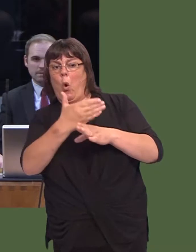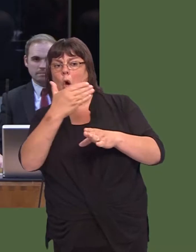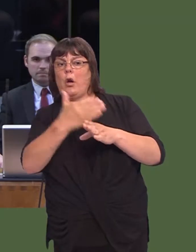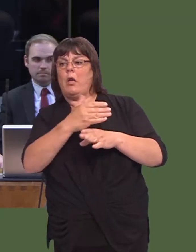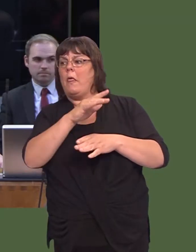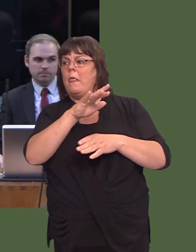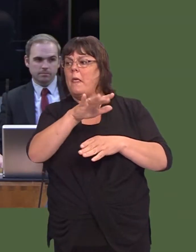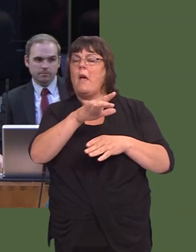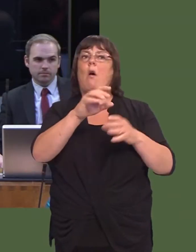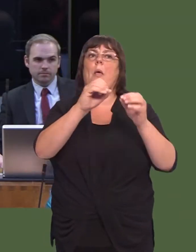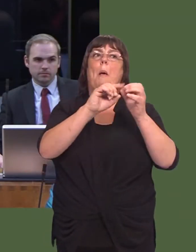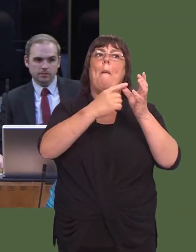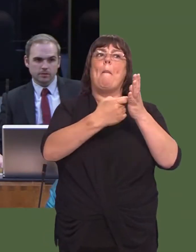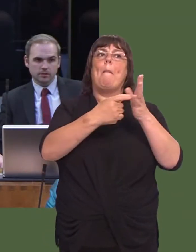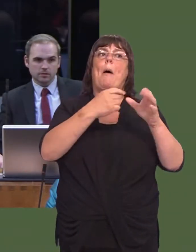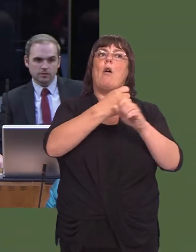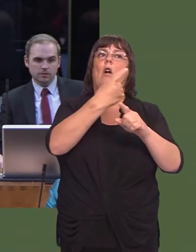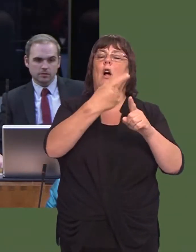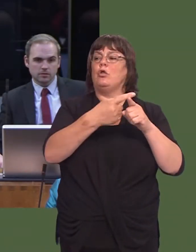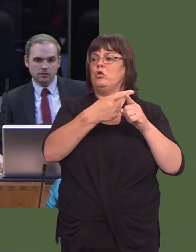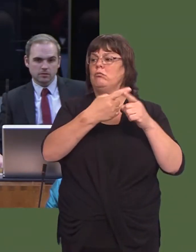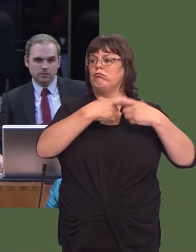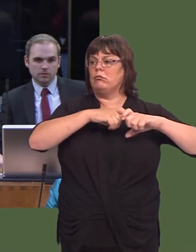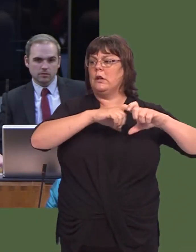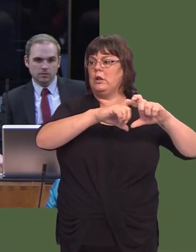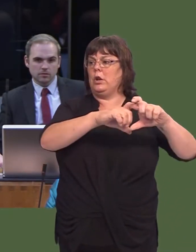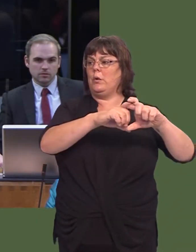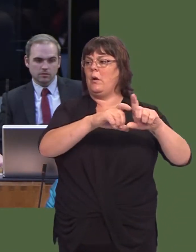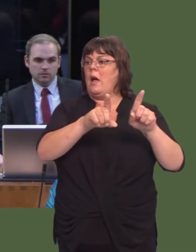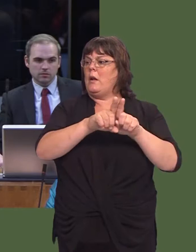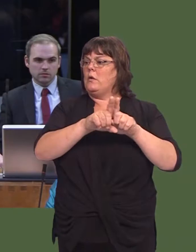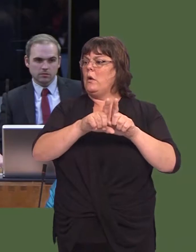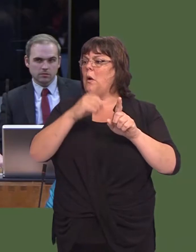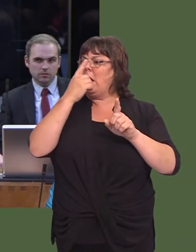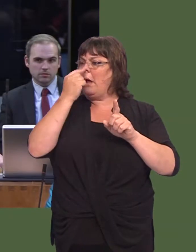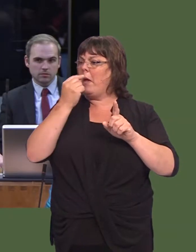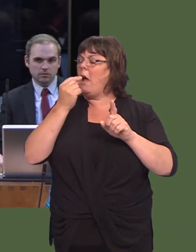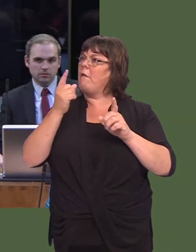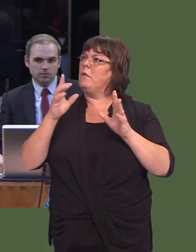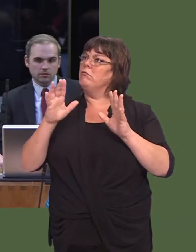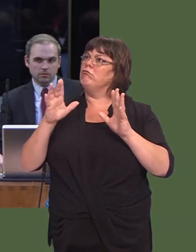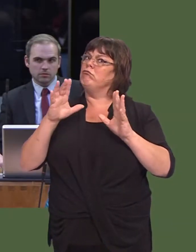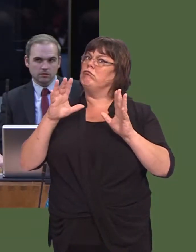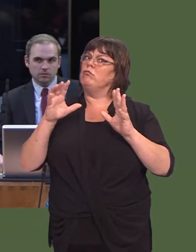work on the barrage, or the cob, in the longer term, but can we have a short-term commitment